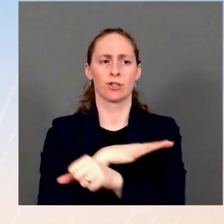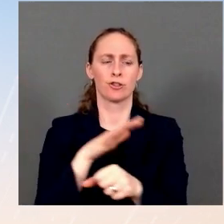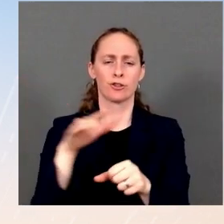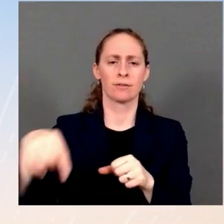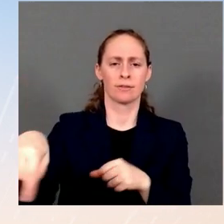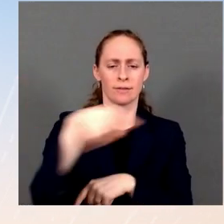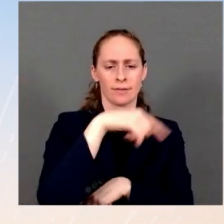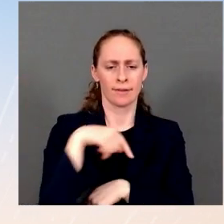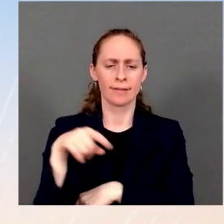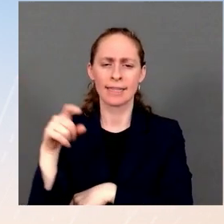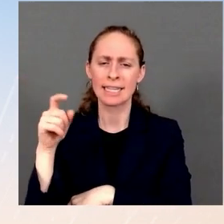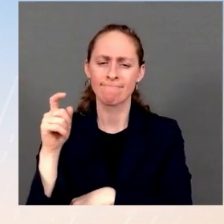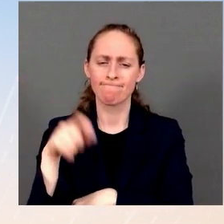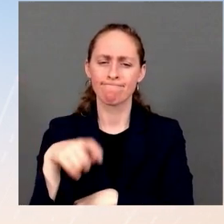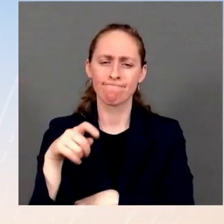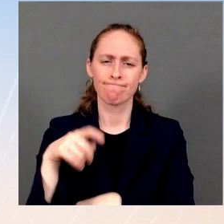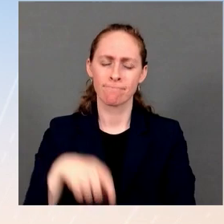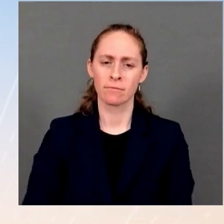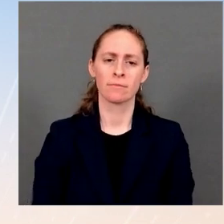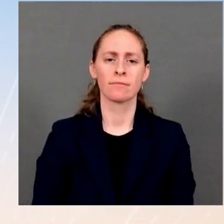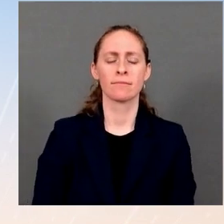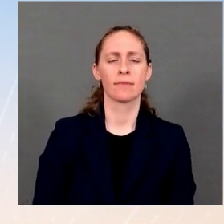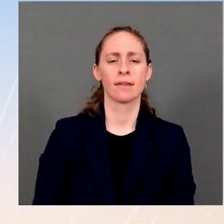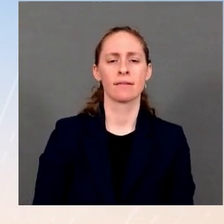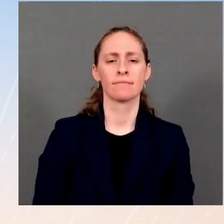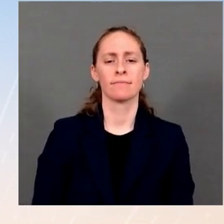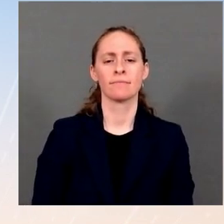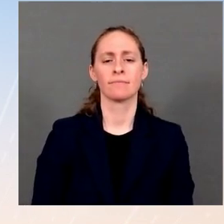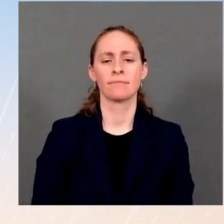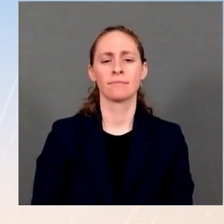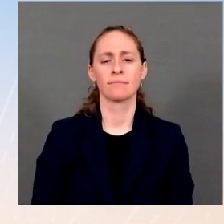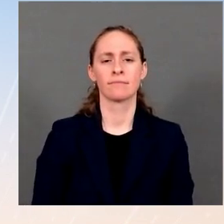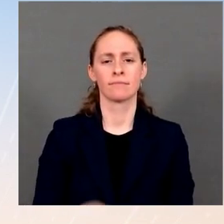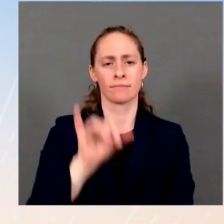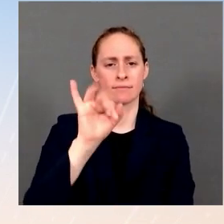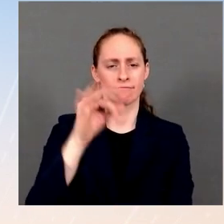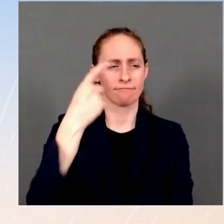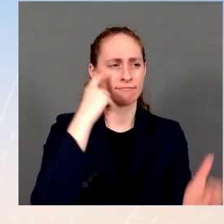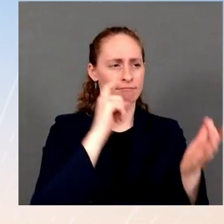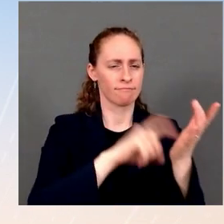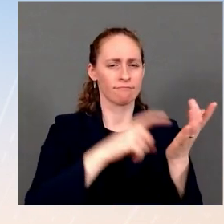we finalized regulations that will take hundreds of million metric tons